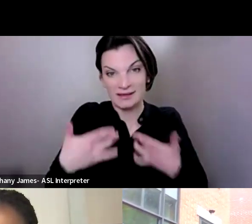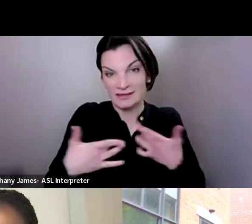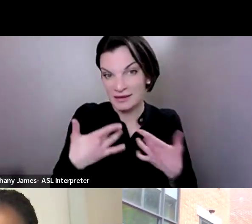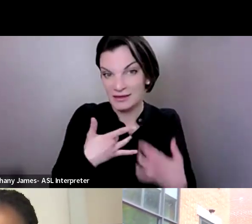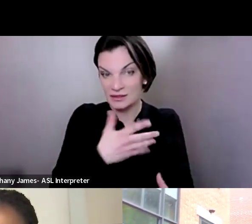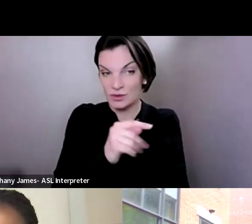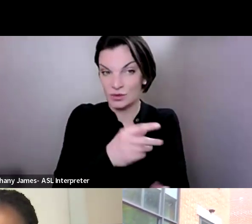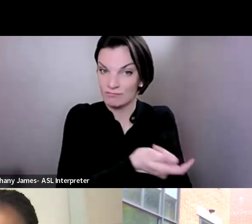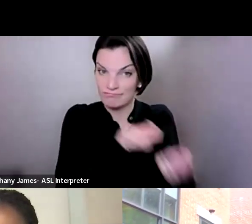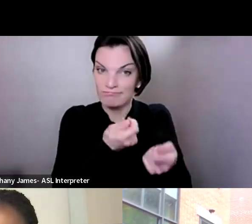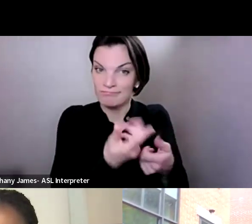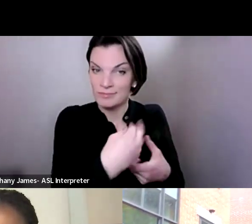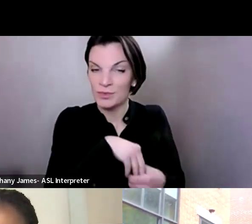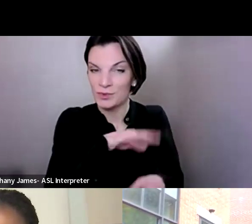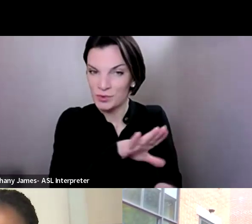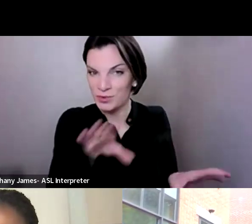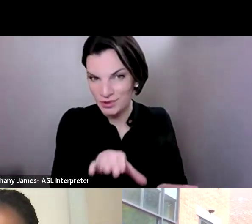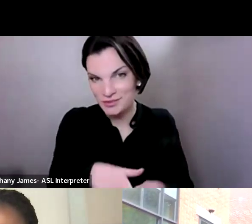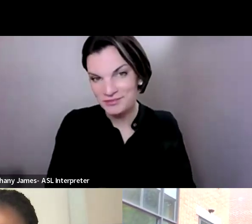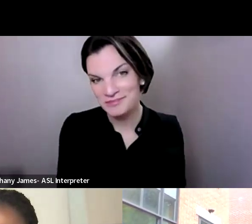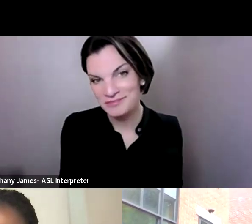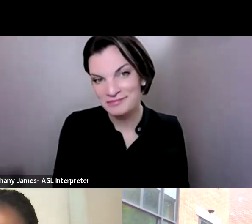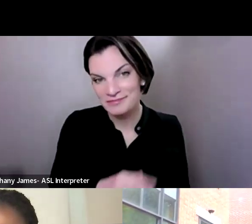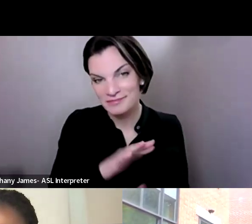the works that both of you are doing and all that you're developing, so thank